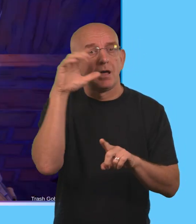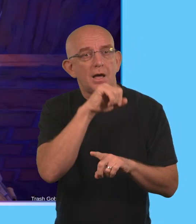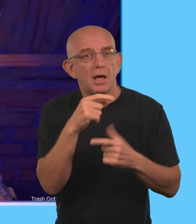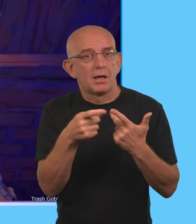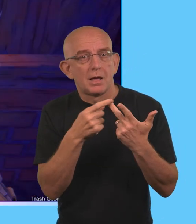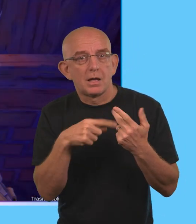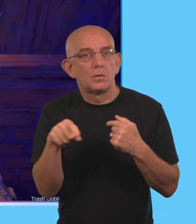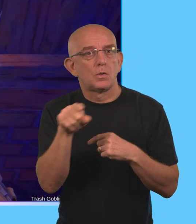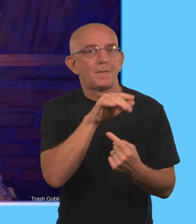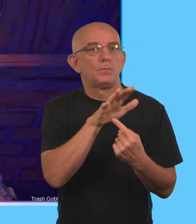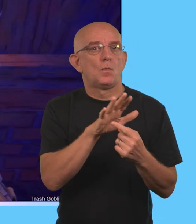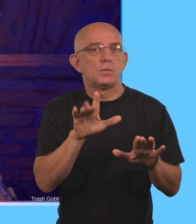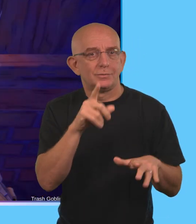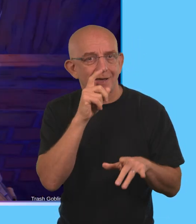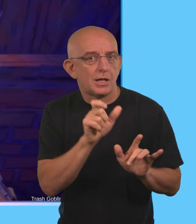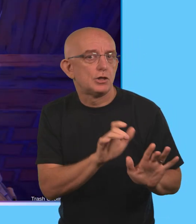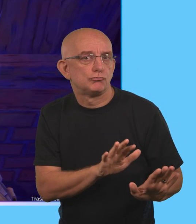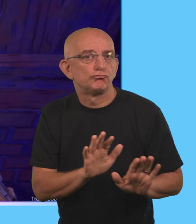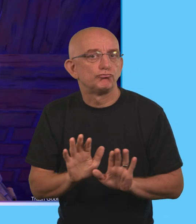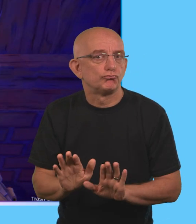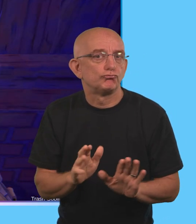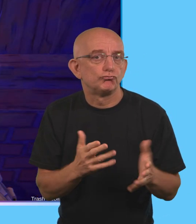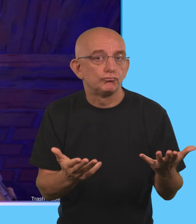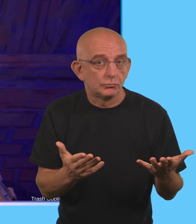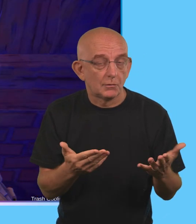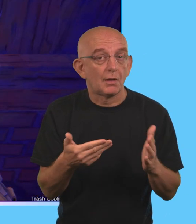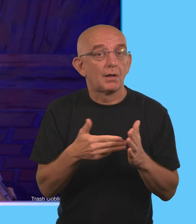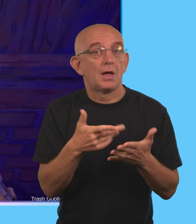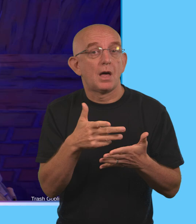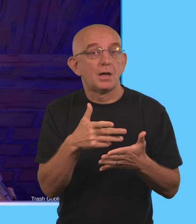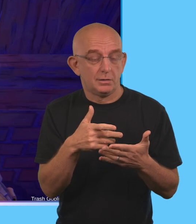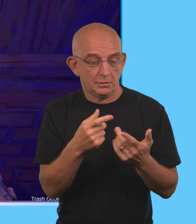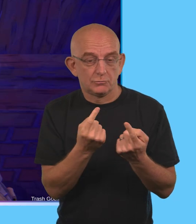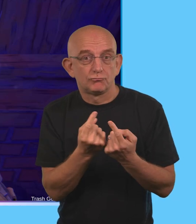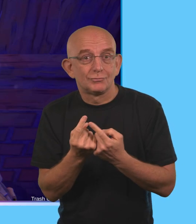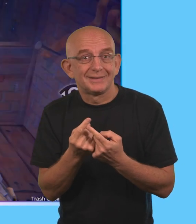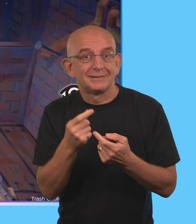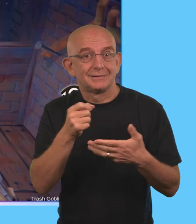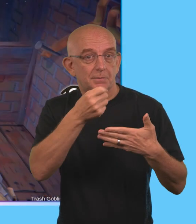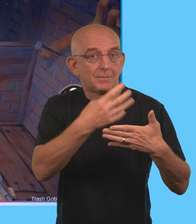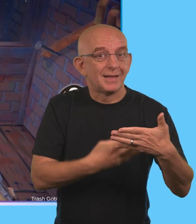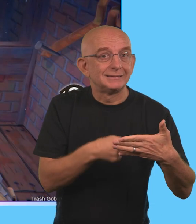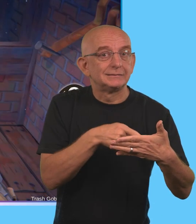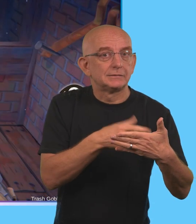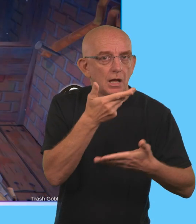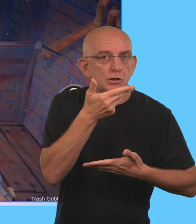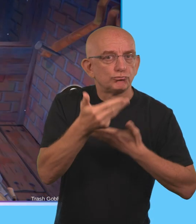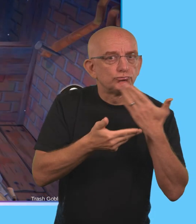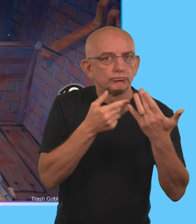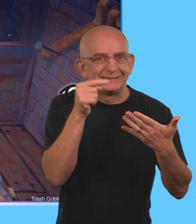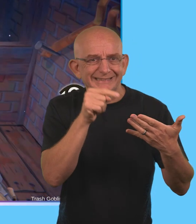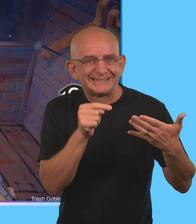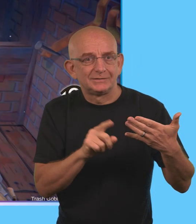Plus it enables you to recall important customers, so you can take your time. And there's the TrinketPedia,